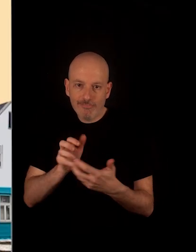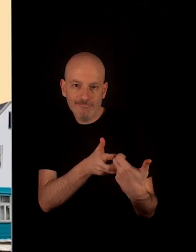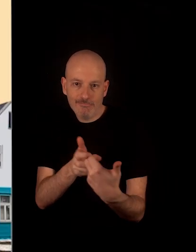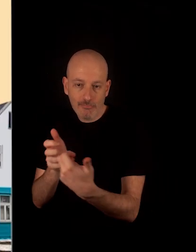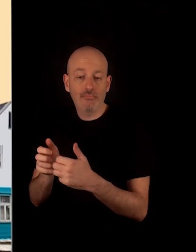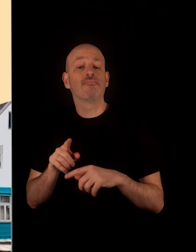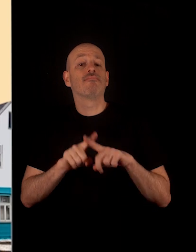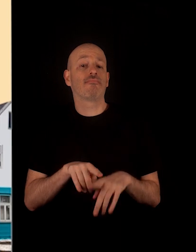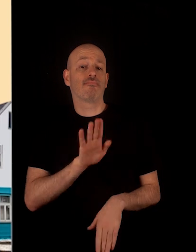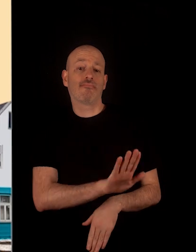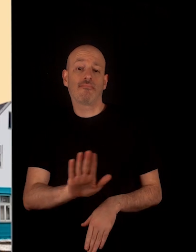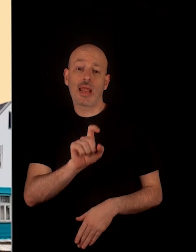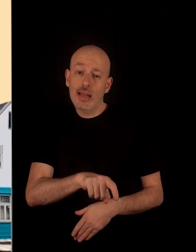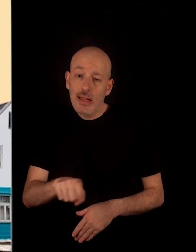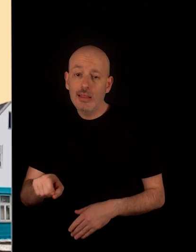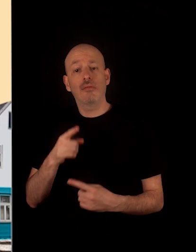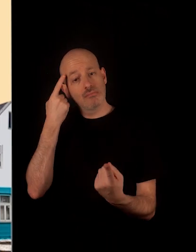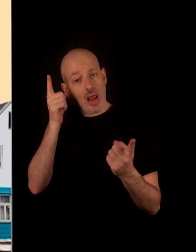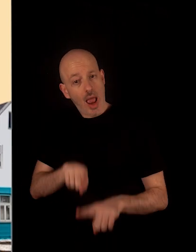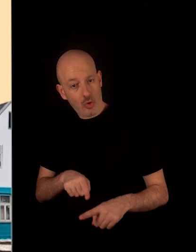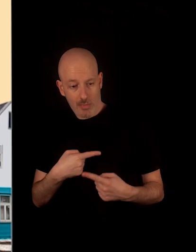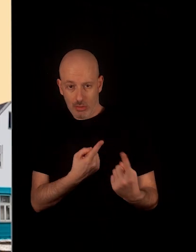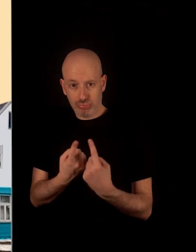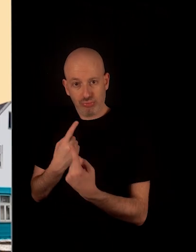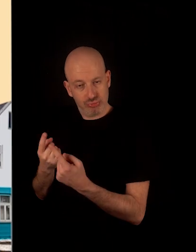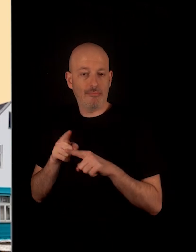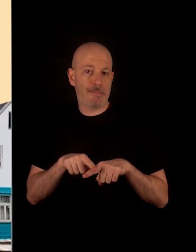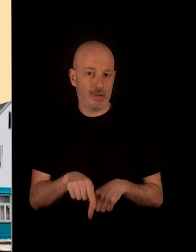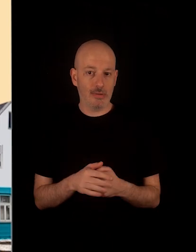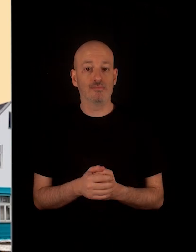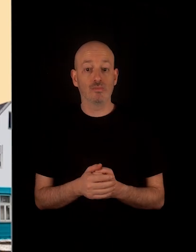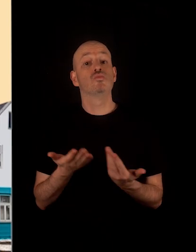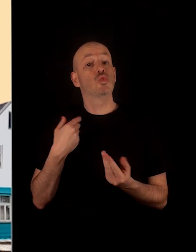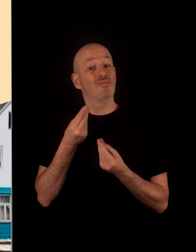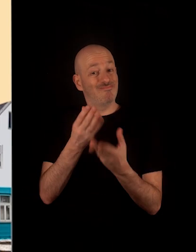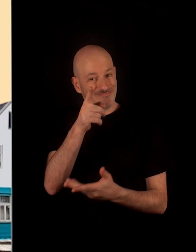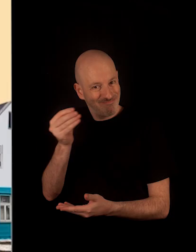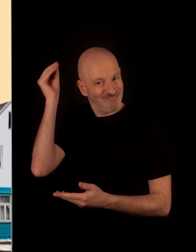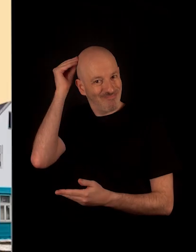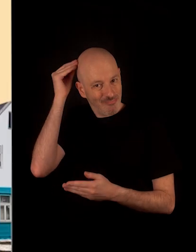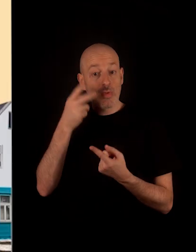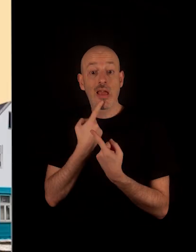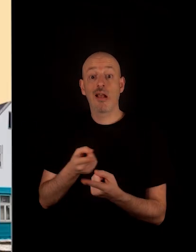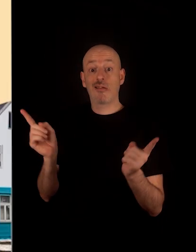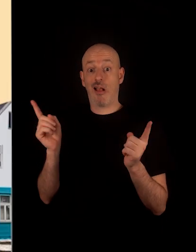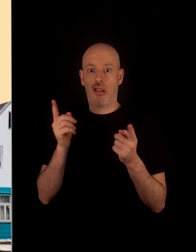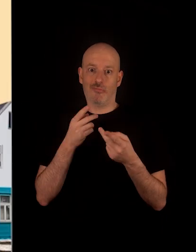And then for each even for each artist, we give a fixed amount of €400 per round trip.